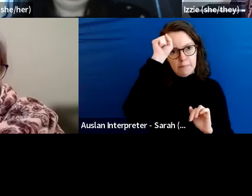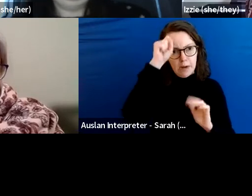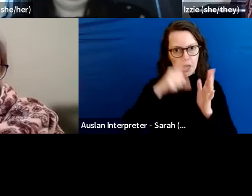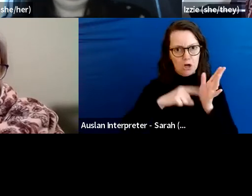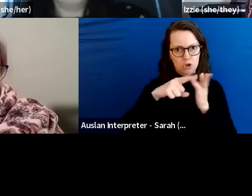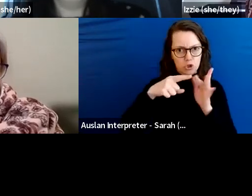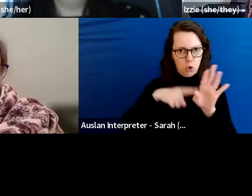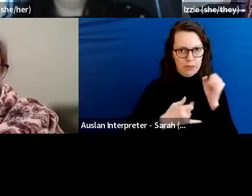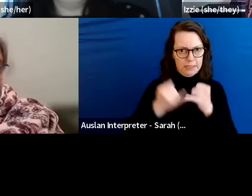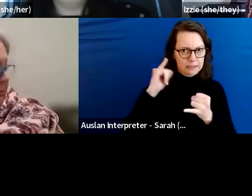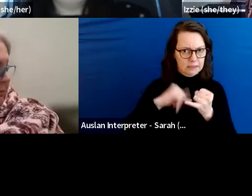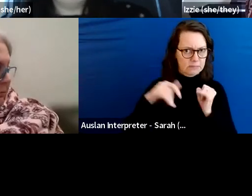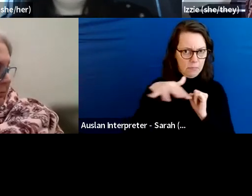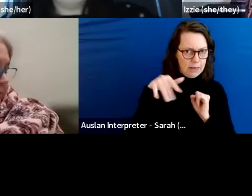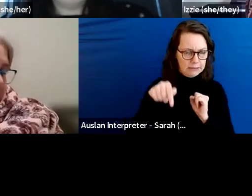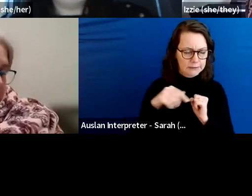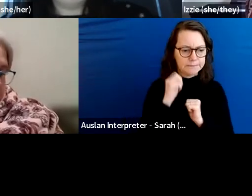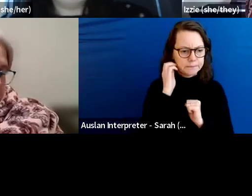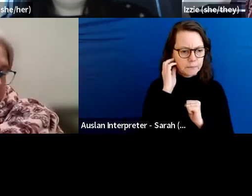Joey's experience.